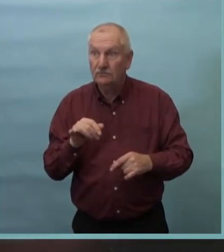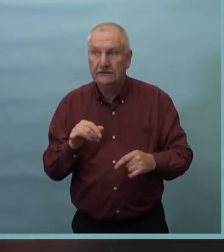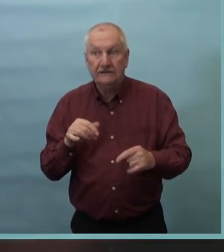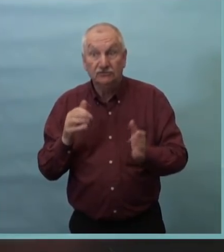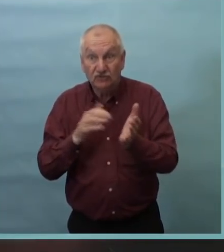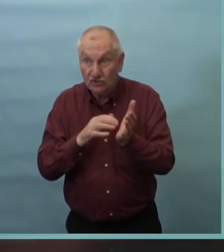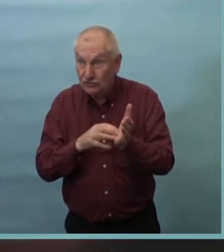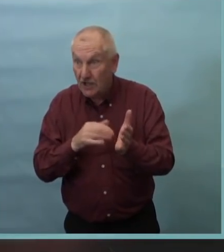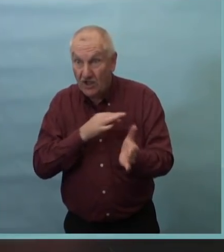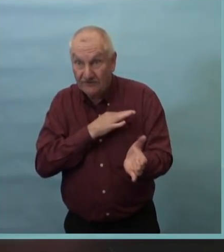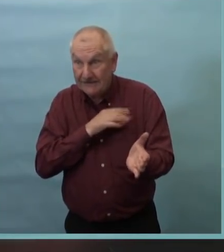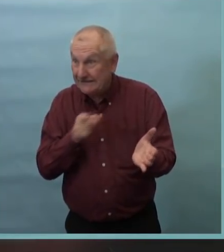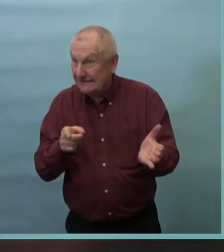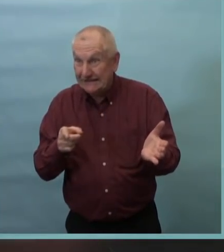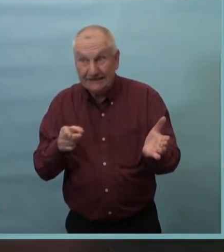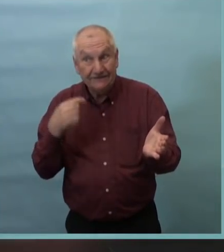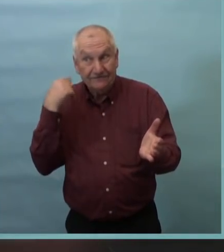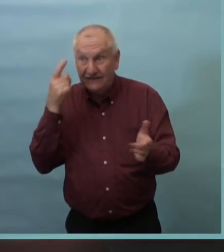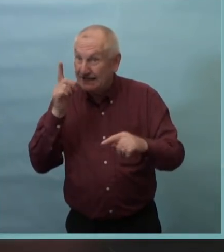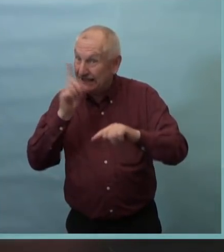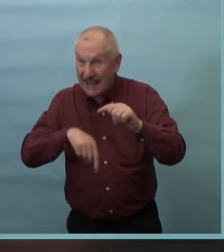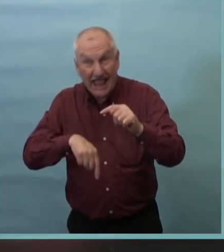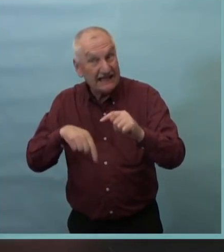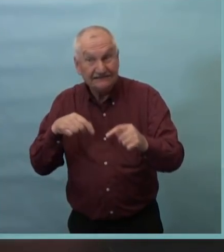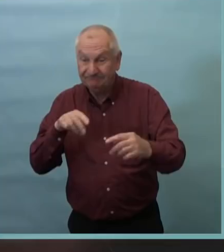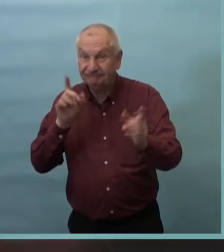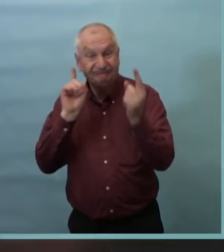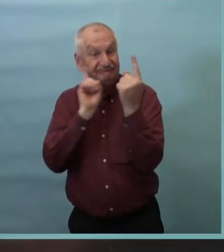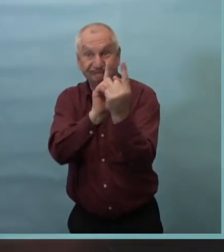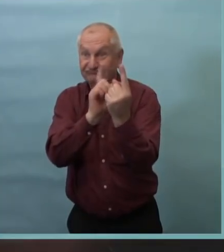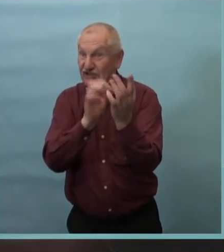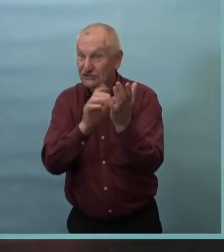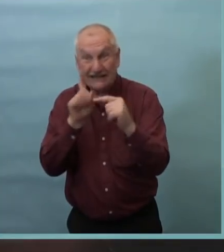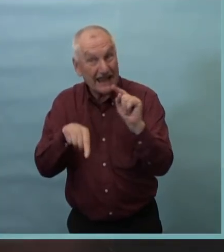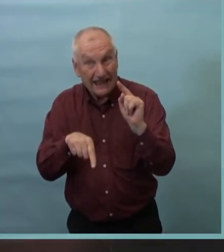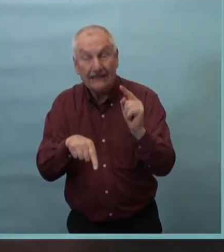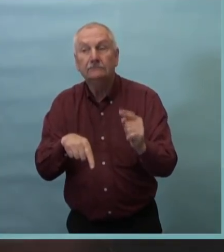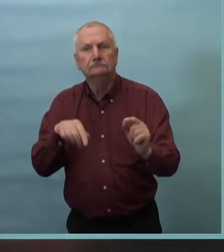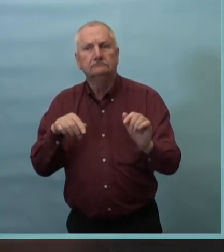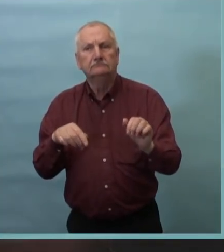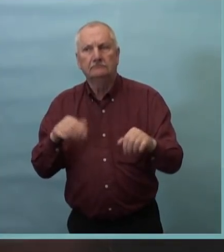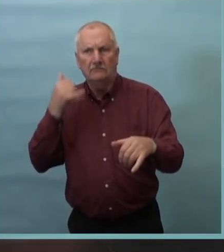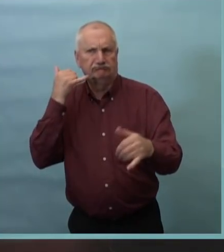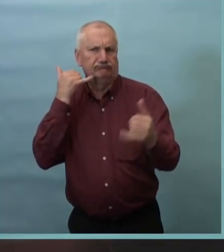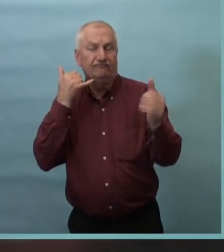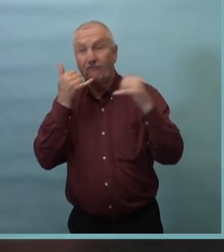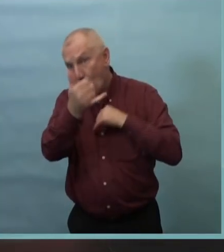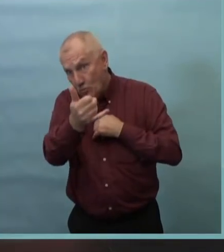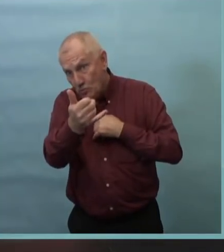in-person to online or over the phone and this is a really great initiative